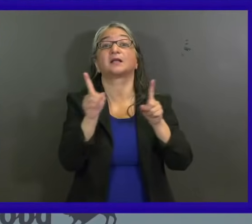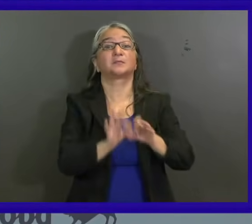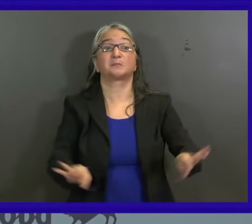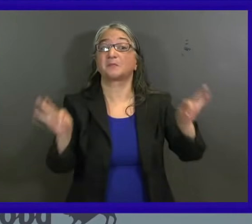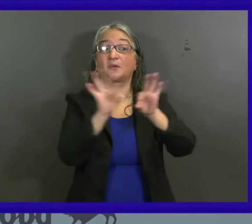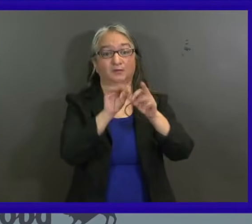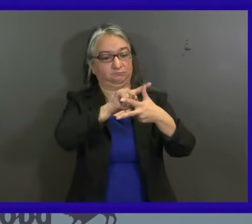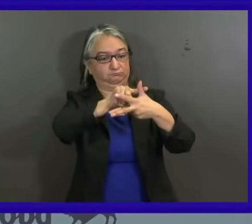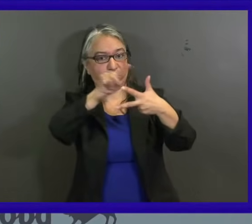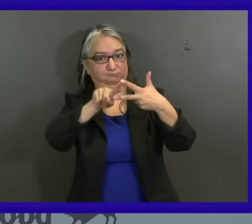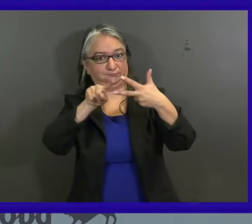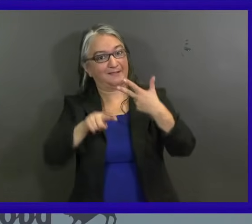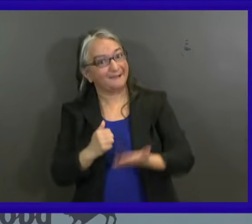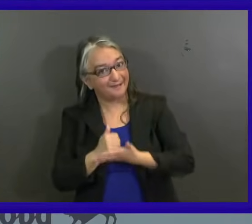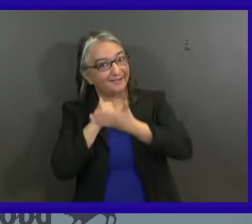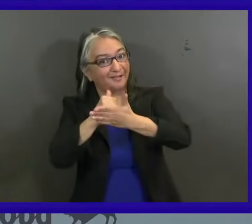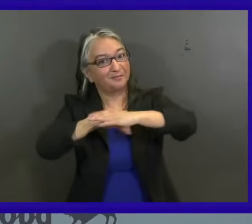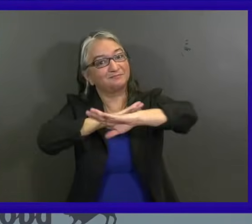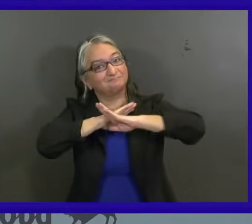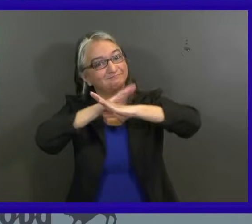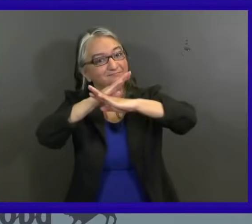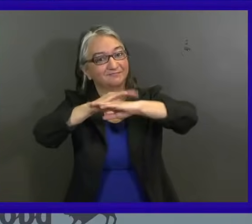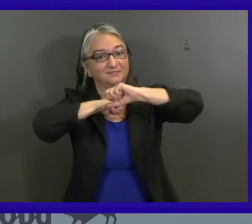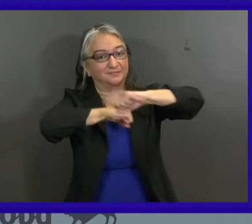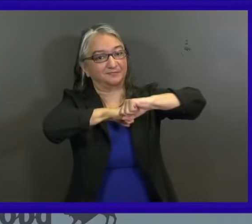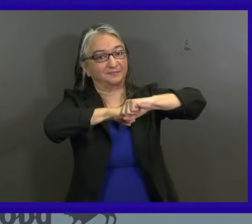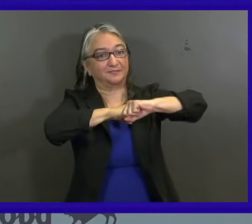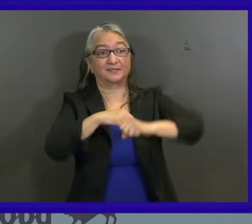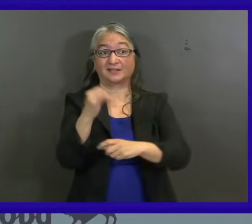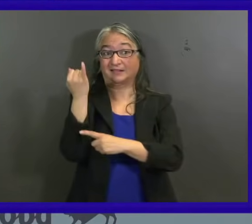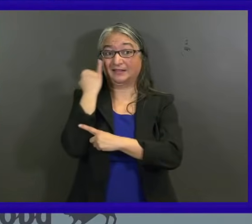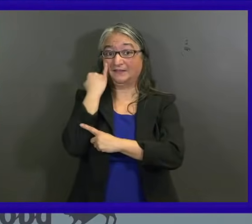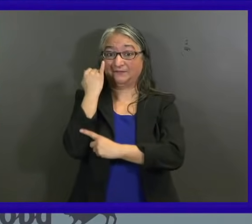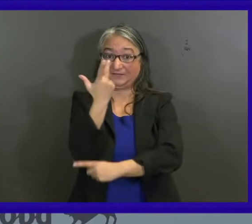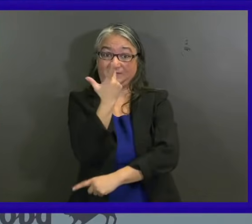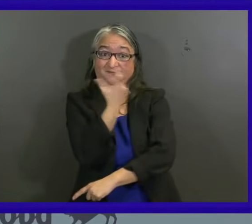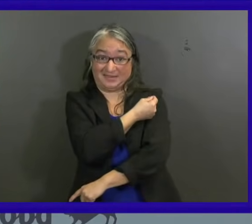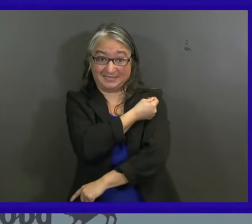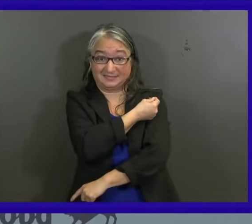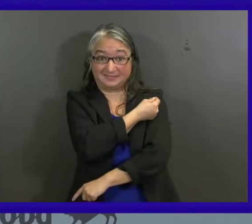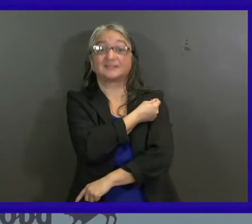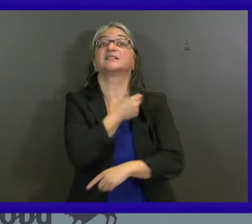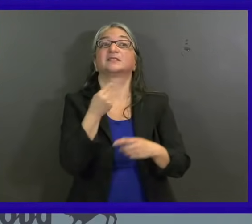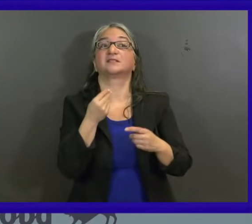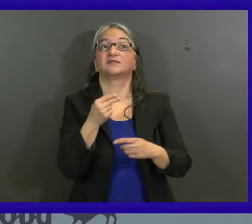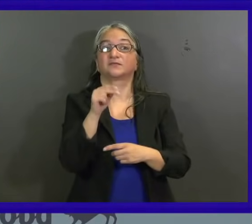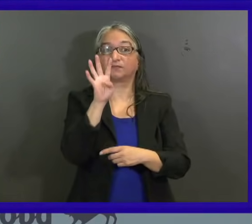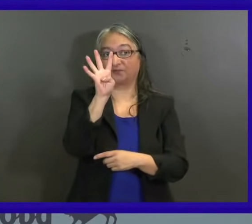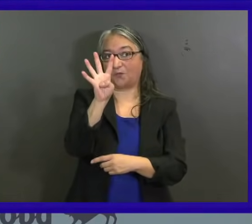it's five times that or 4.3 times that of uh in the unvaccinated than compared to the vaccinate